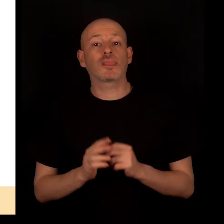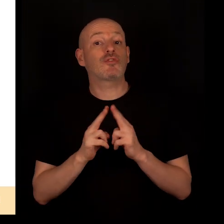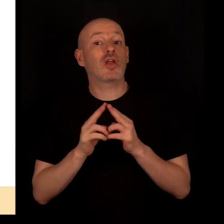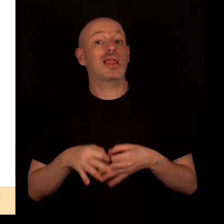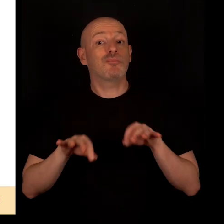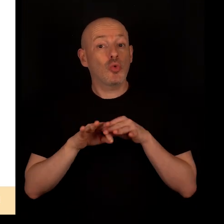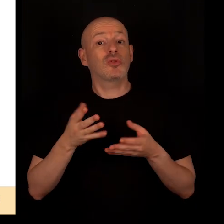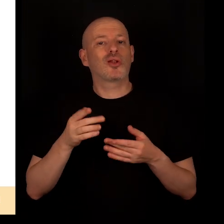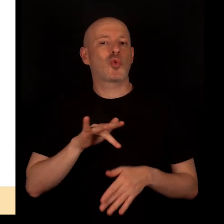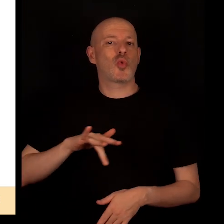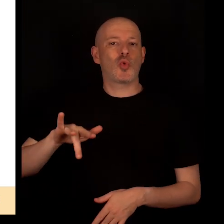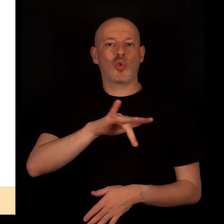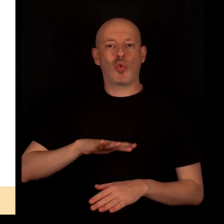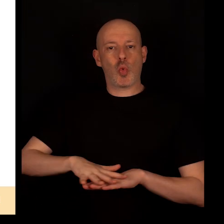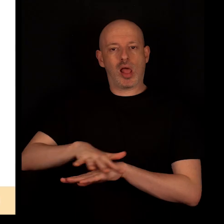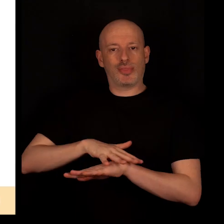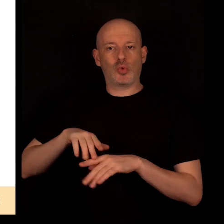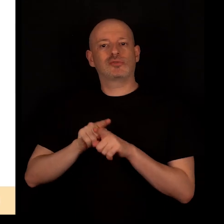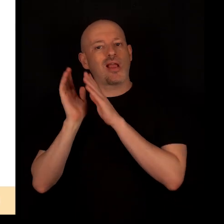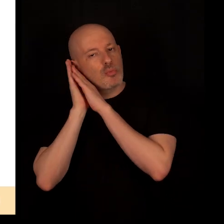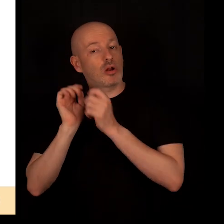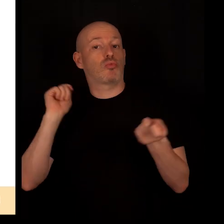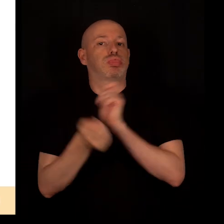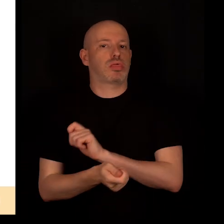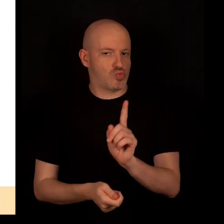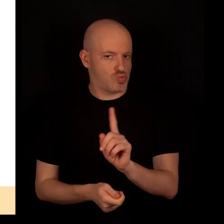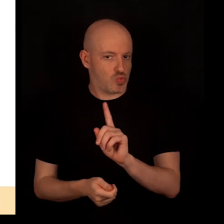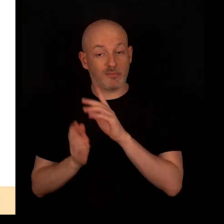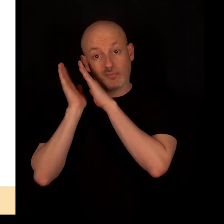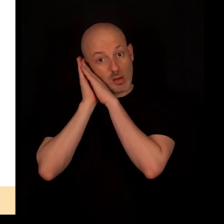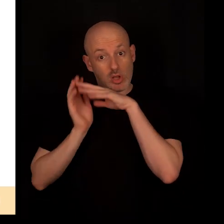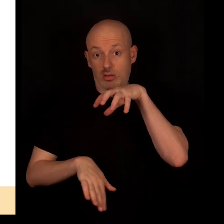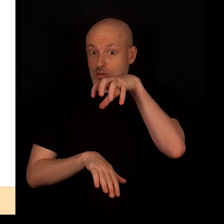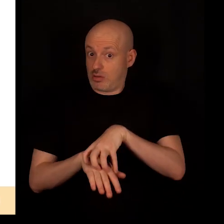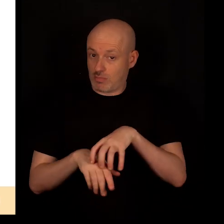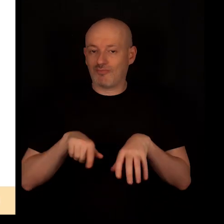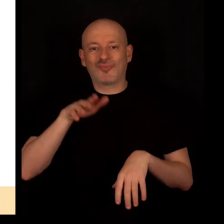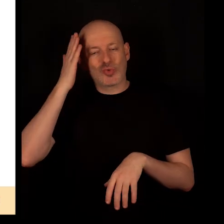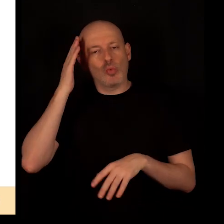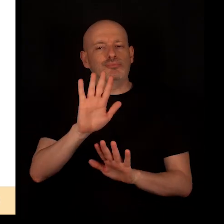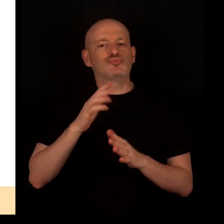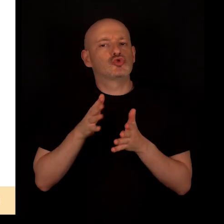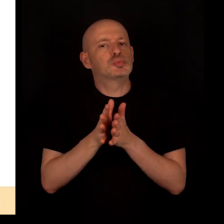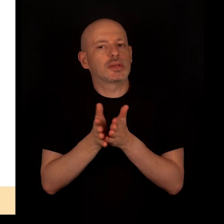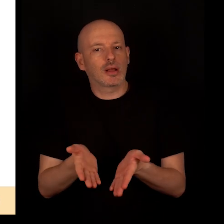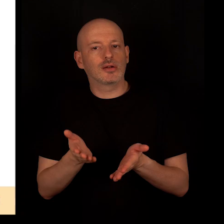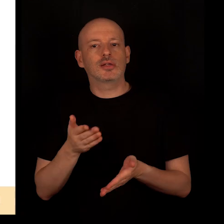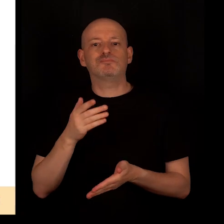And very important is that the location and the accommodation cannot be changed. For the accommodation, we know that's... Just to explain that.